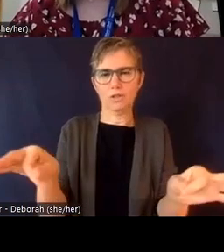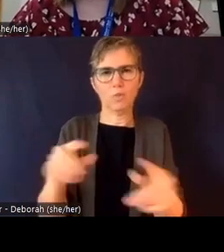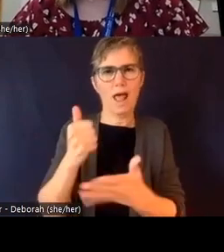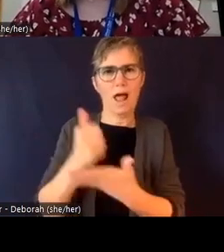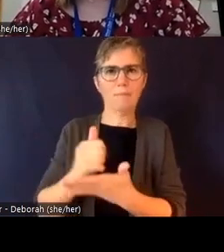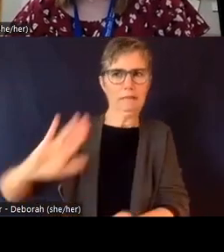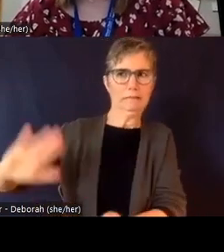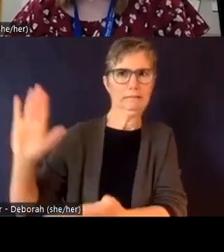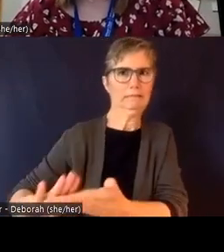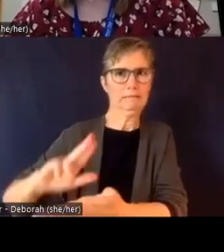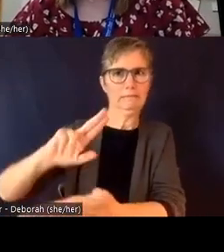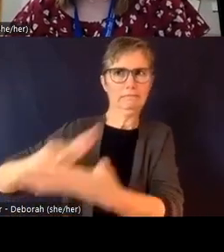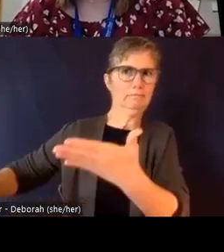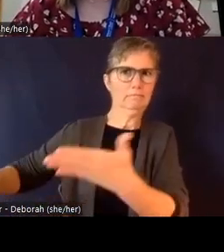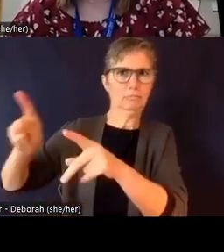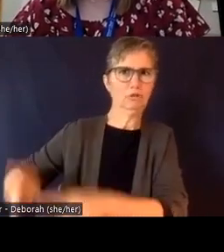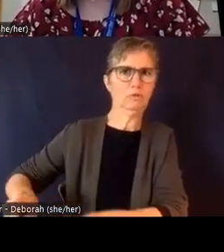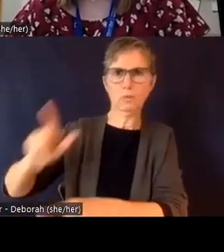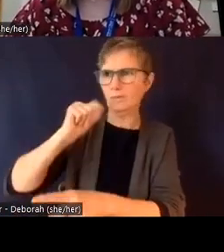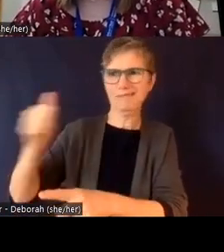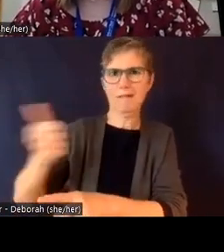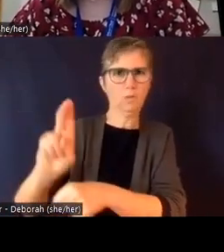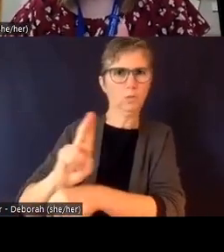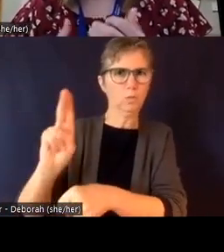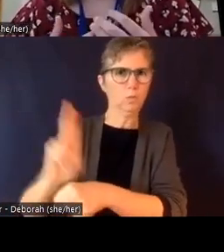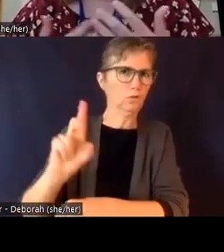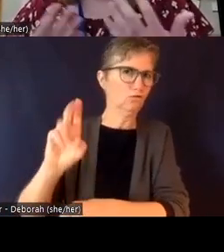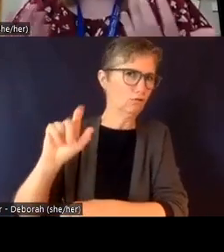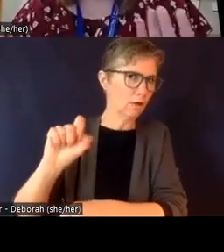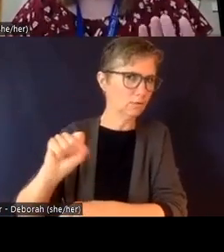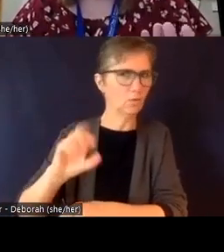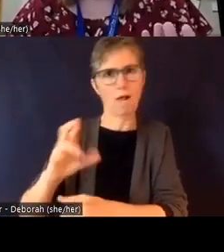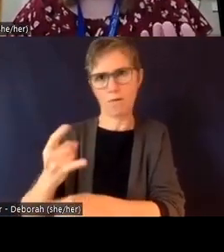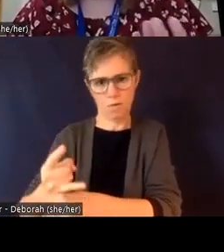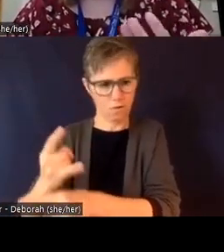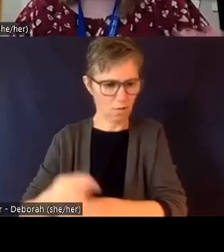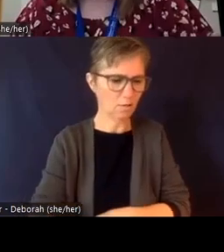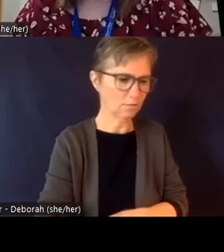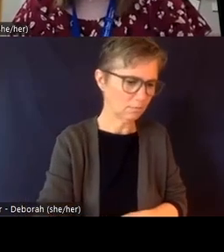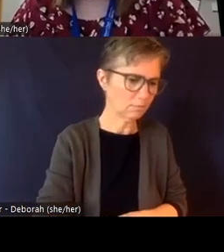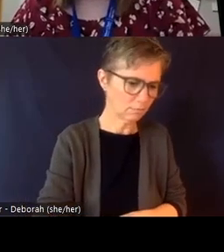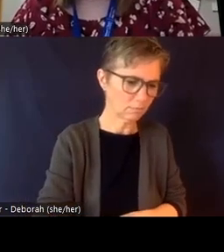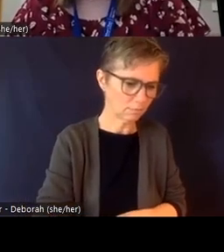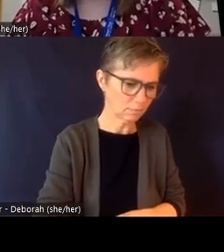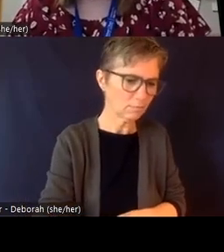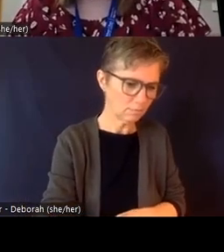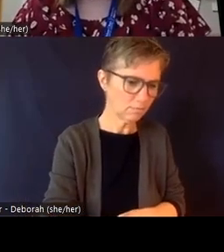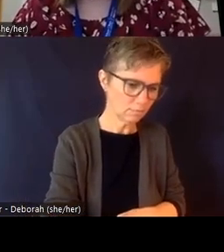persons who use drugs or alcohol. And it's actually perfectly acceptable for somebody